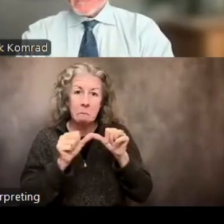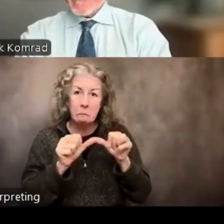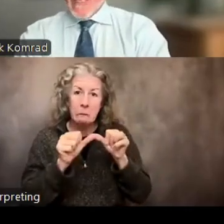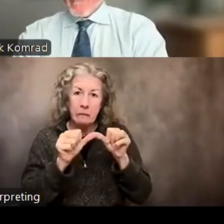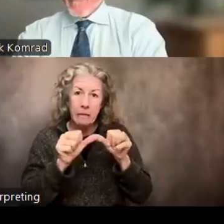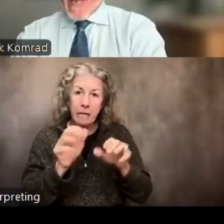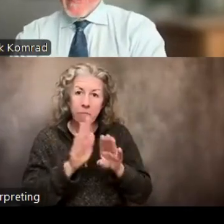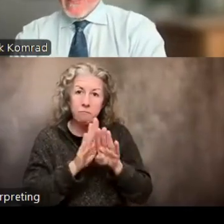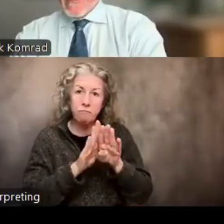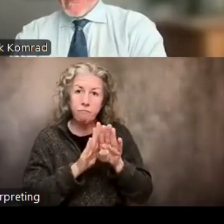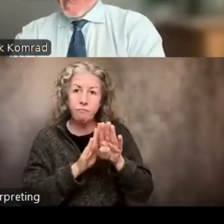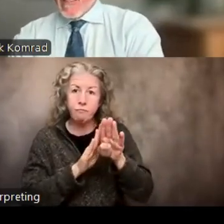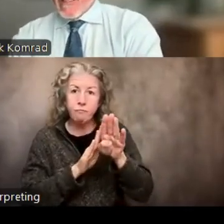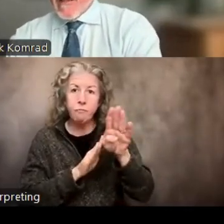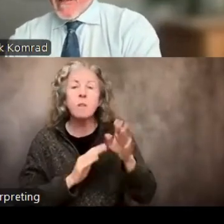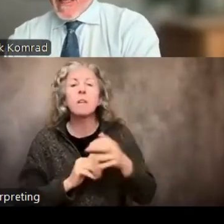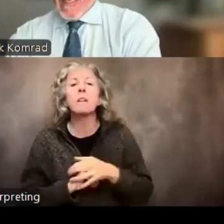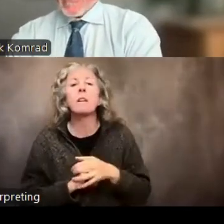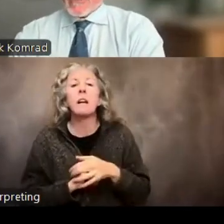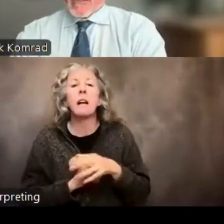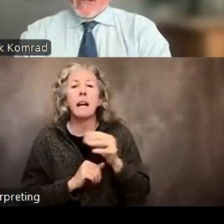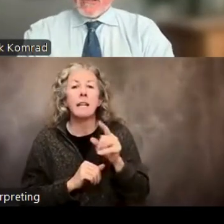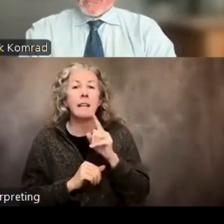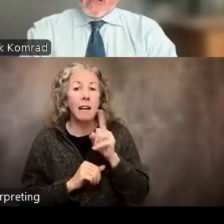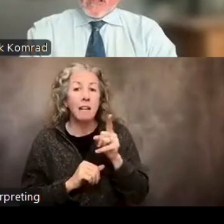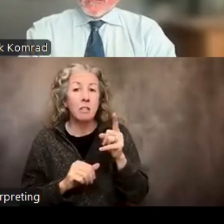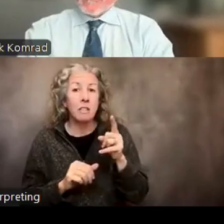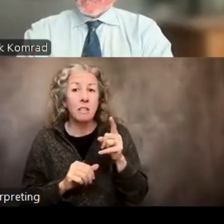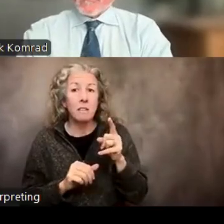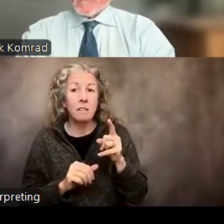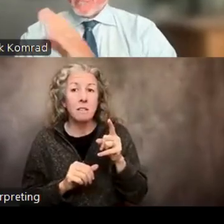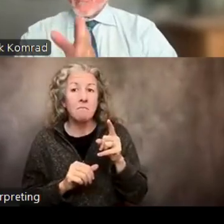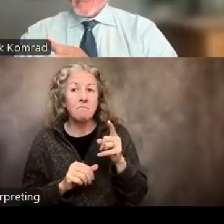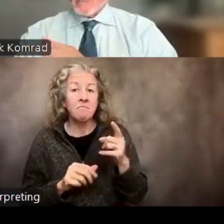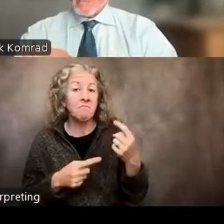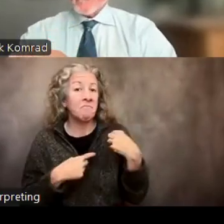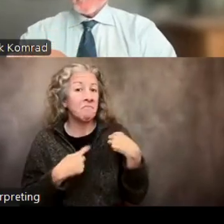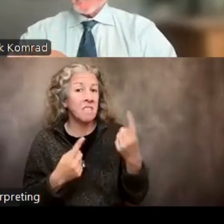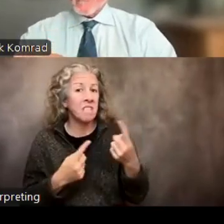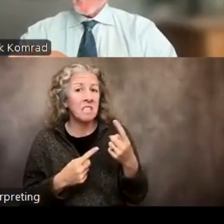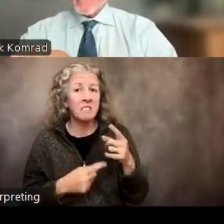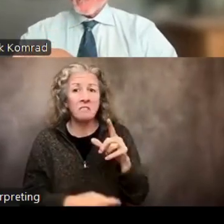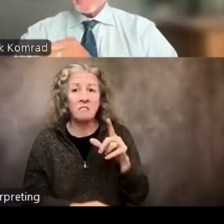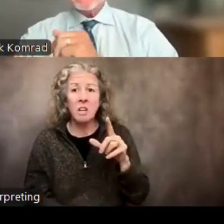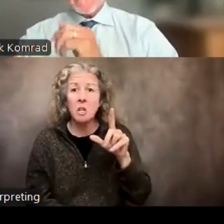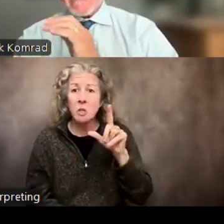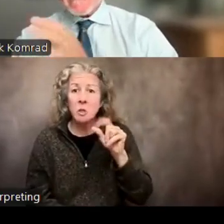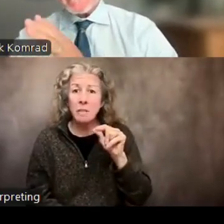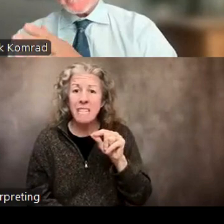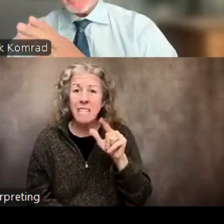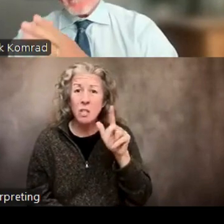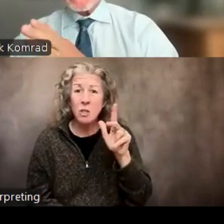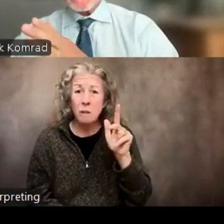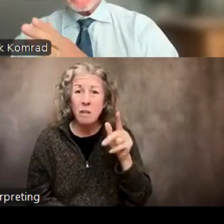And as a matter of fact, in the last 2023 to 24 there was a 60%